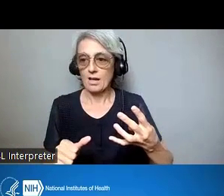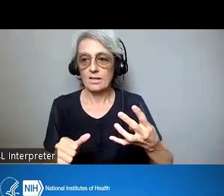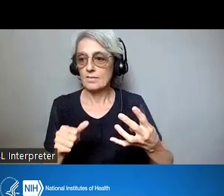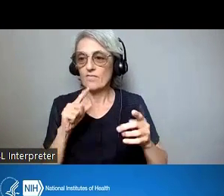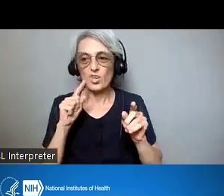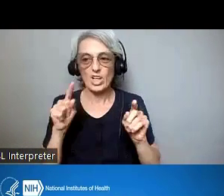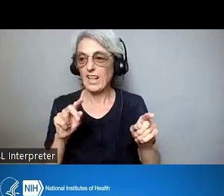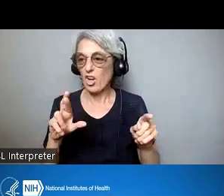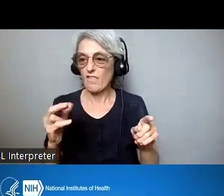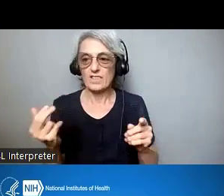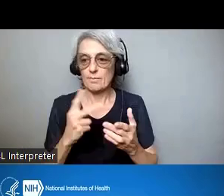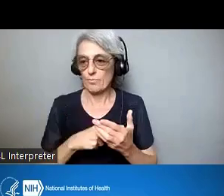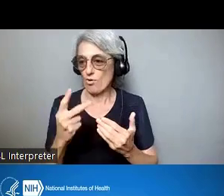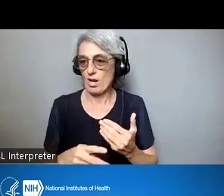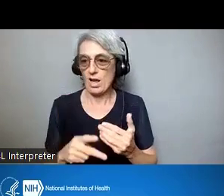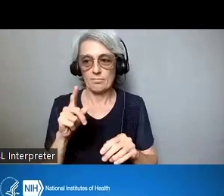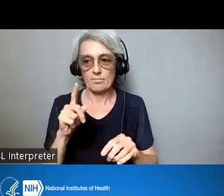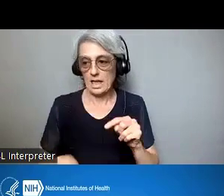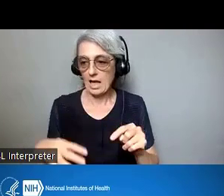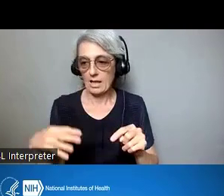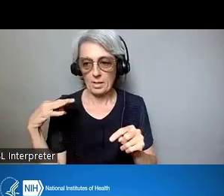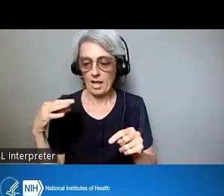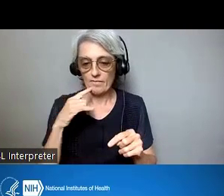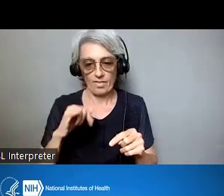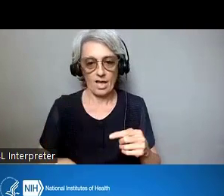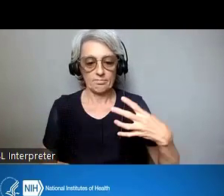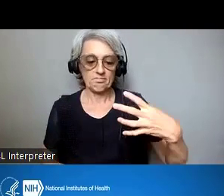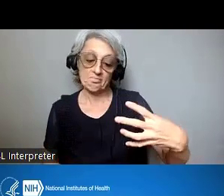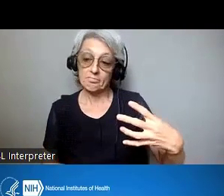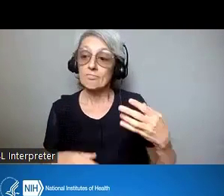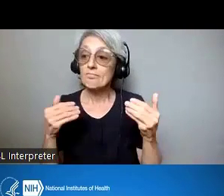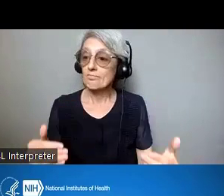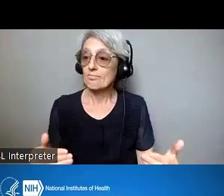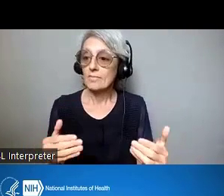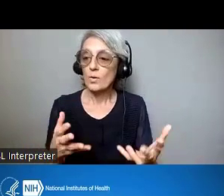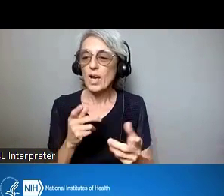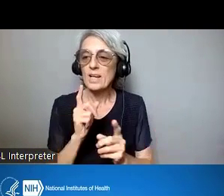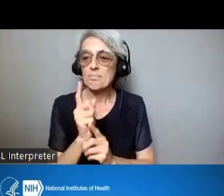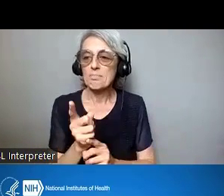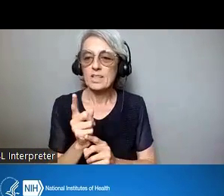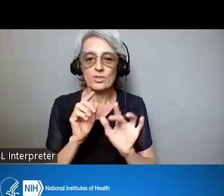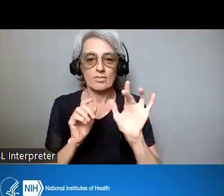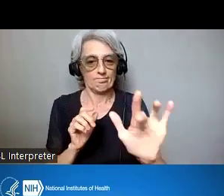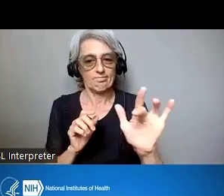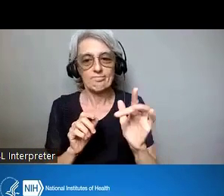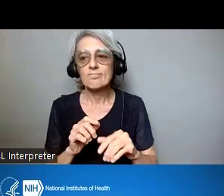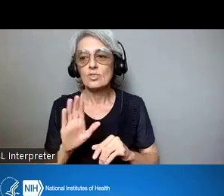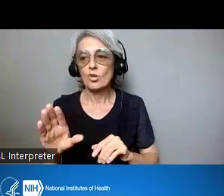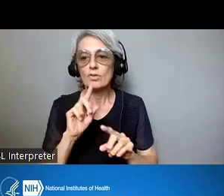So, I will give you a moment to respond to the poll, and I'll try to read the question again for you.